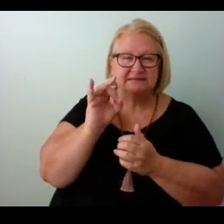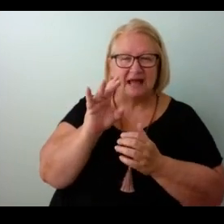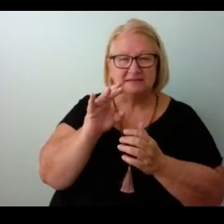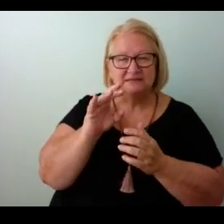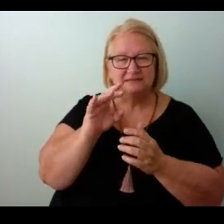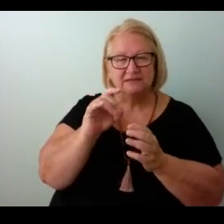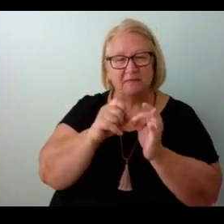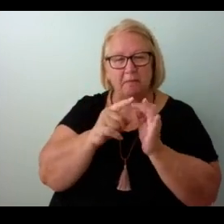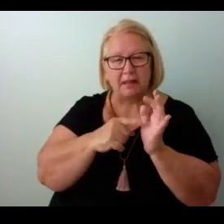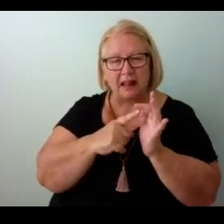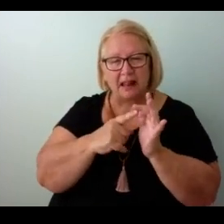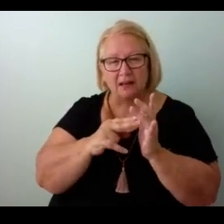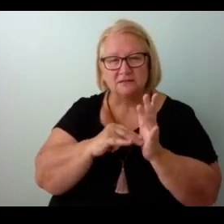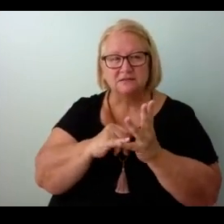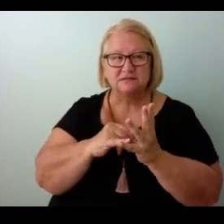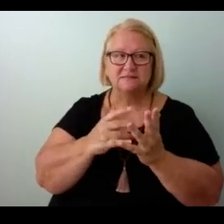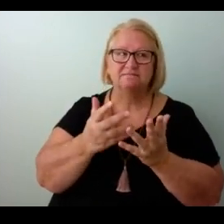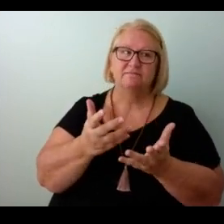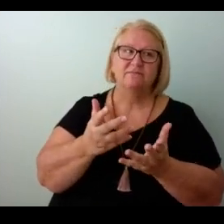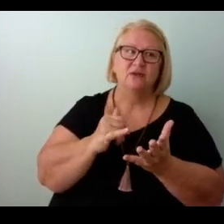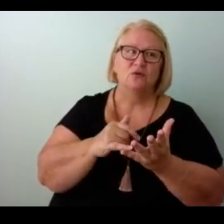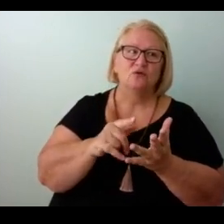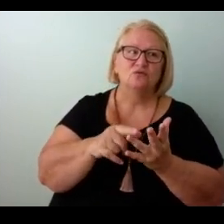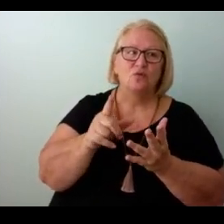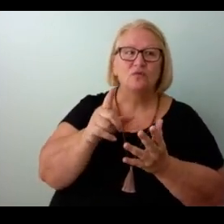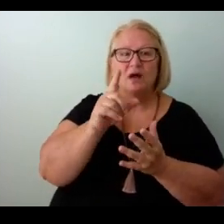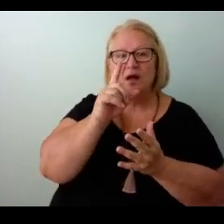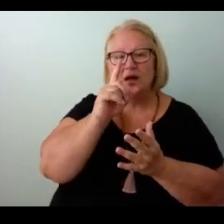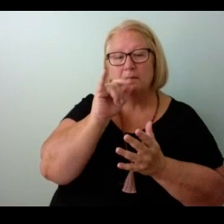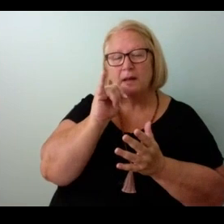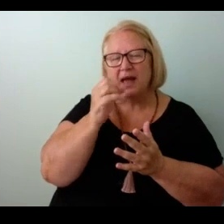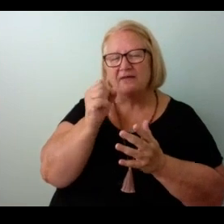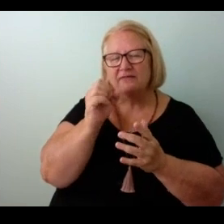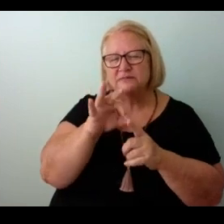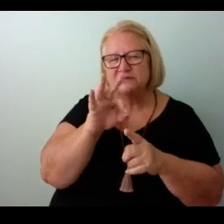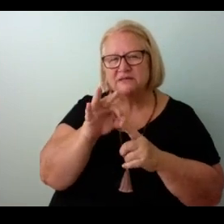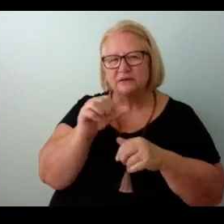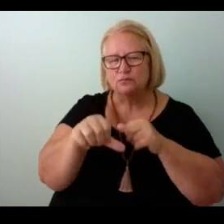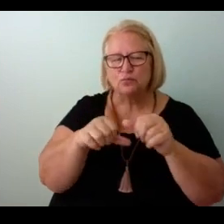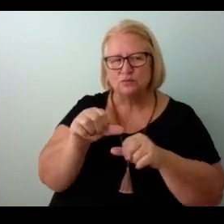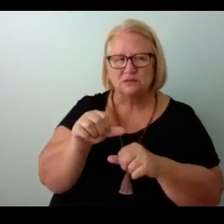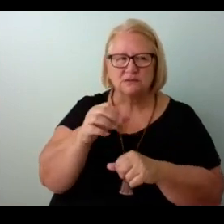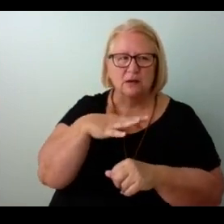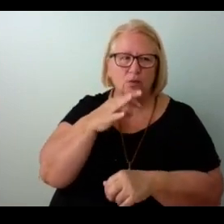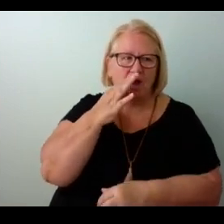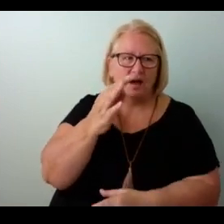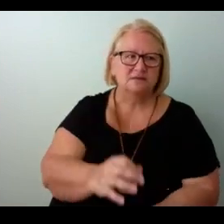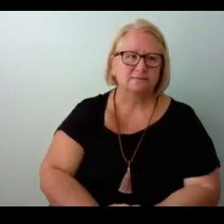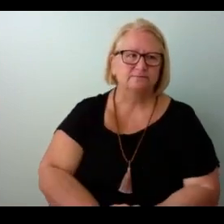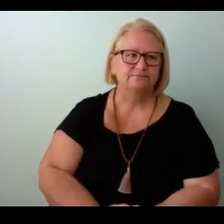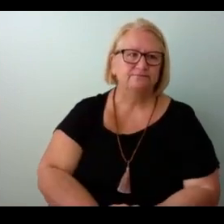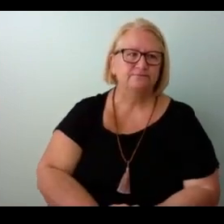There might be a particular process involved with that particular avenue.